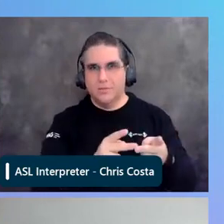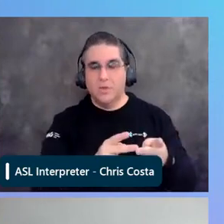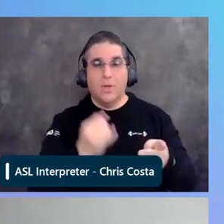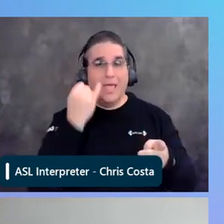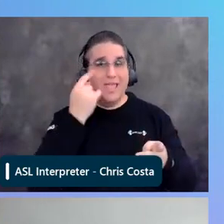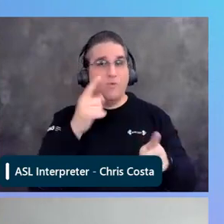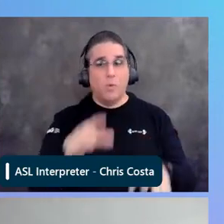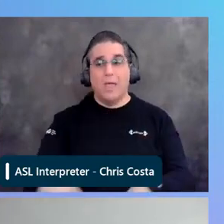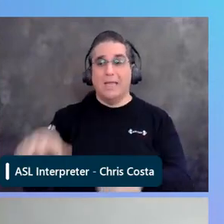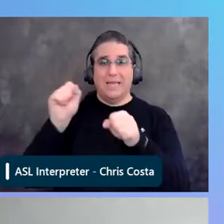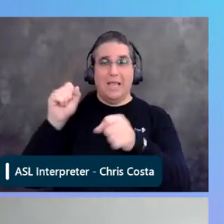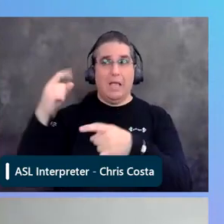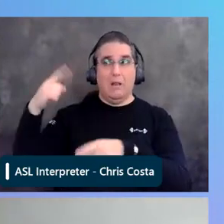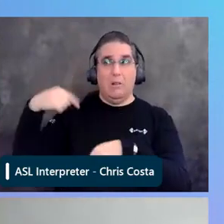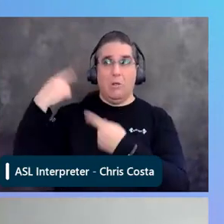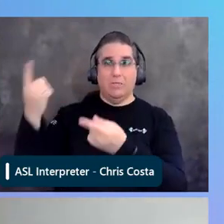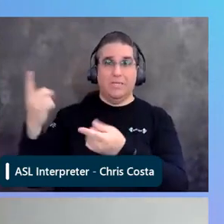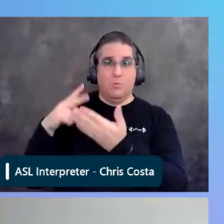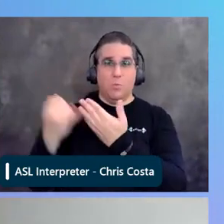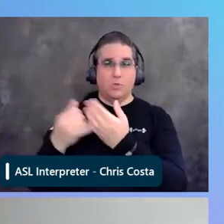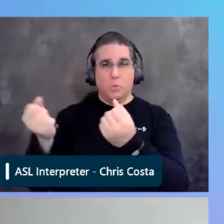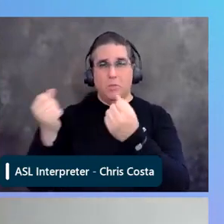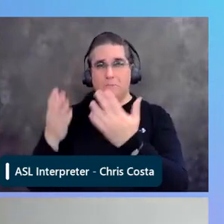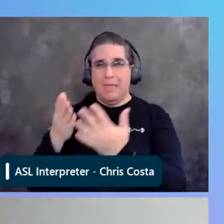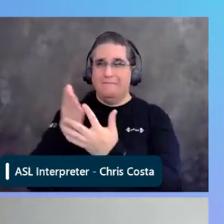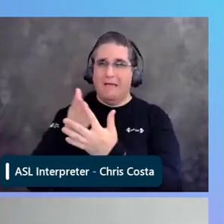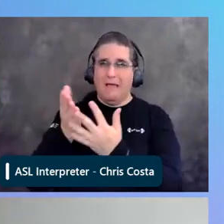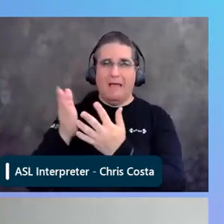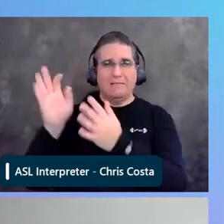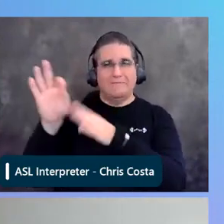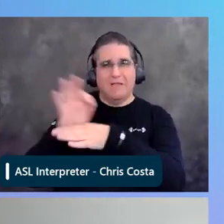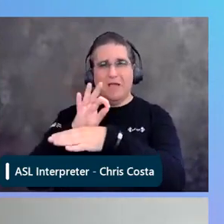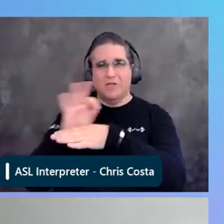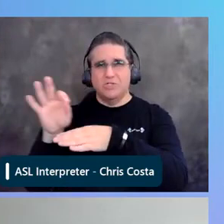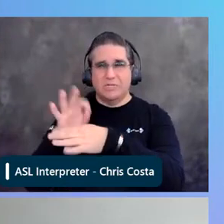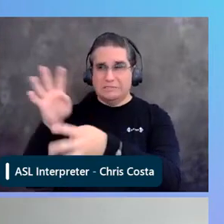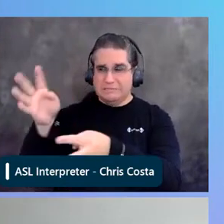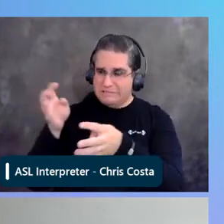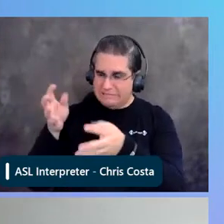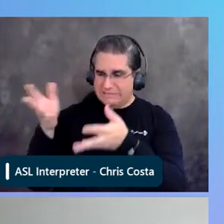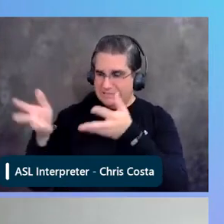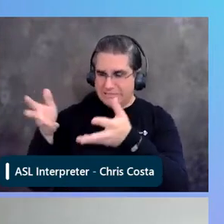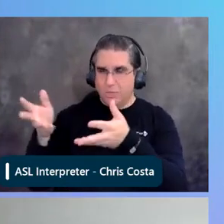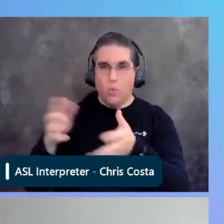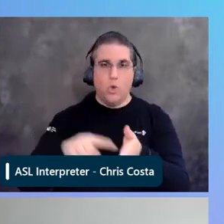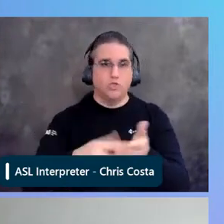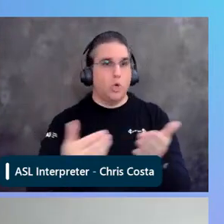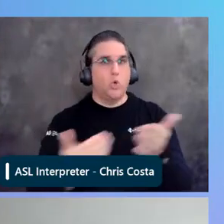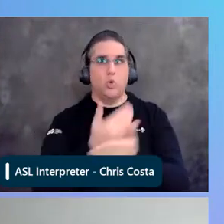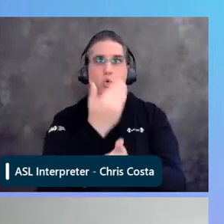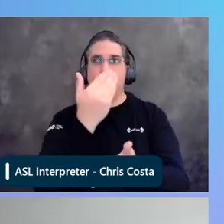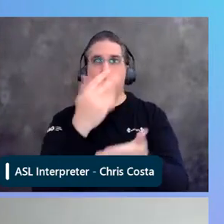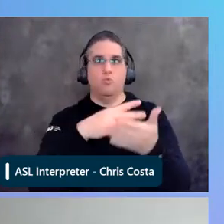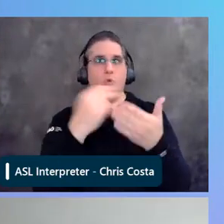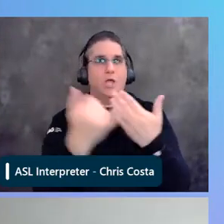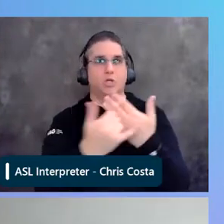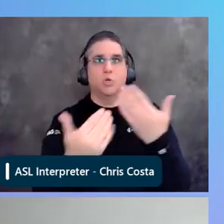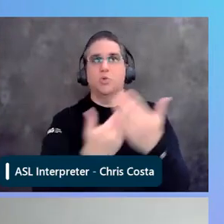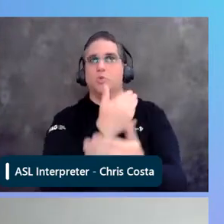legacy project that has a lot of files and functions are set up in certain ways or whether you're starting a new workspace